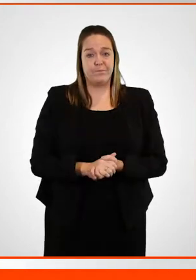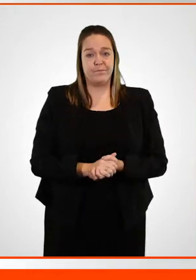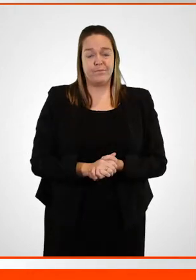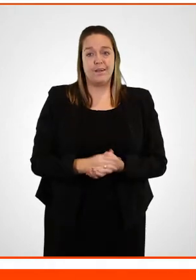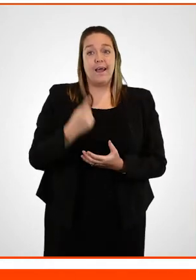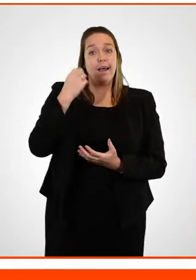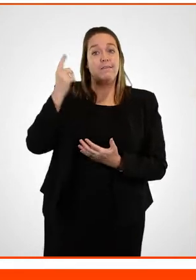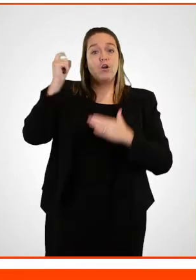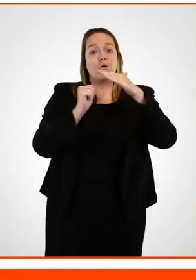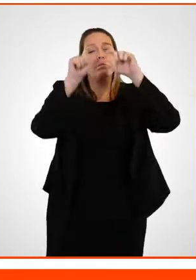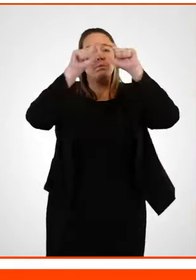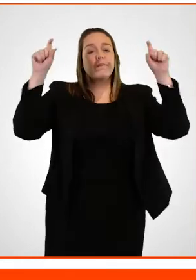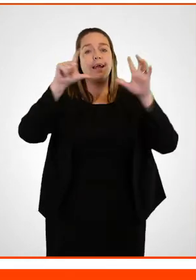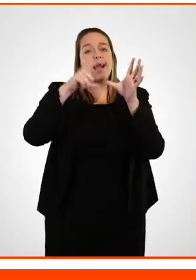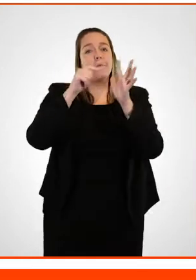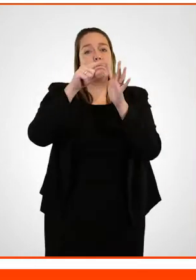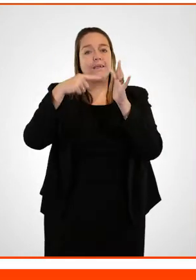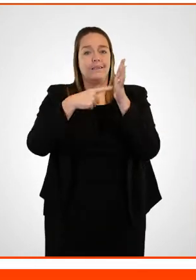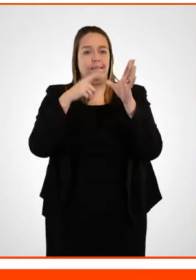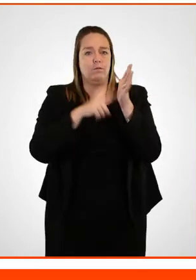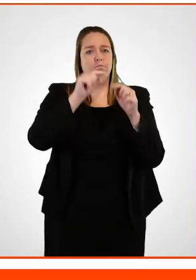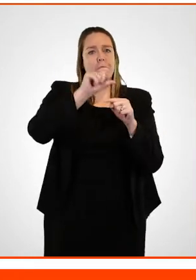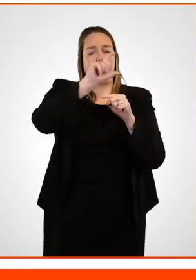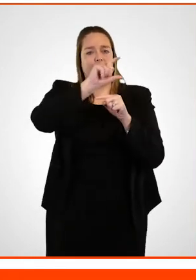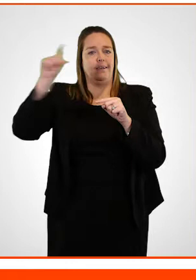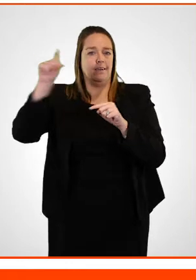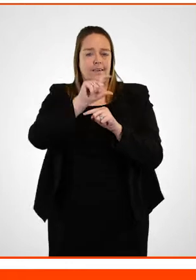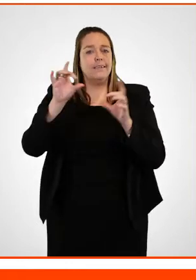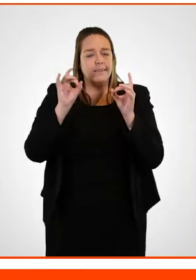is capital letters, big letters, so we'll start with those.